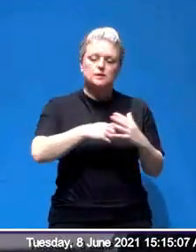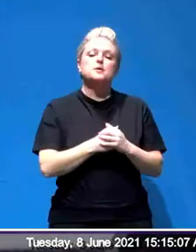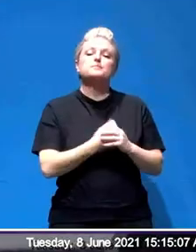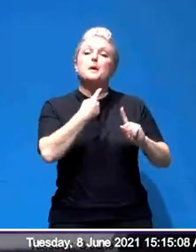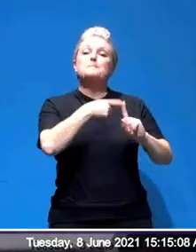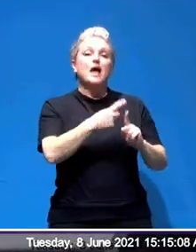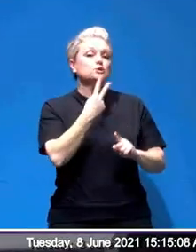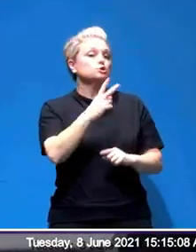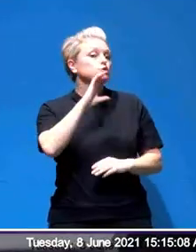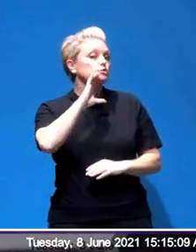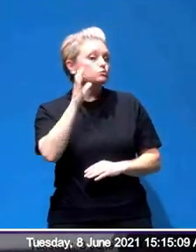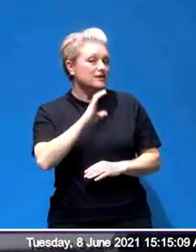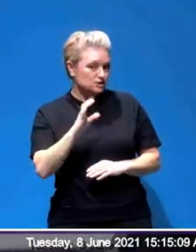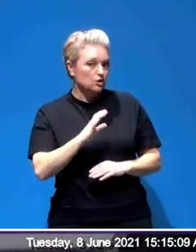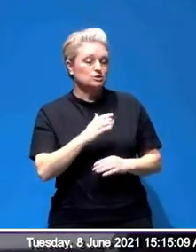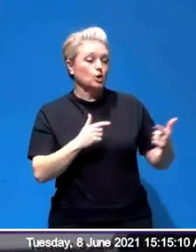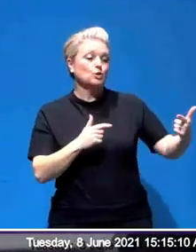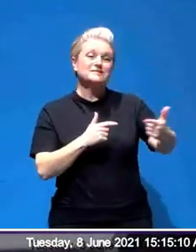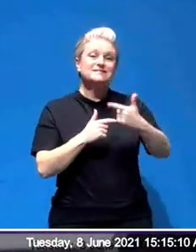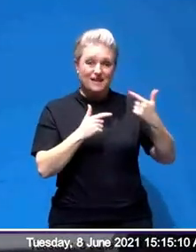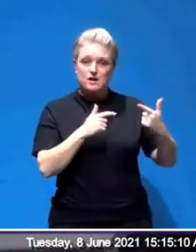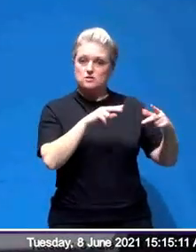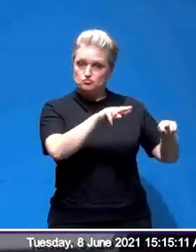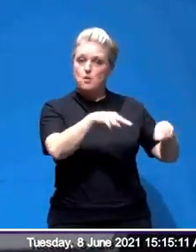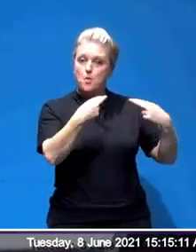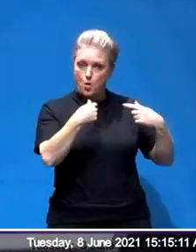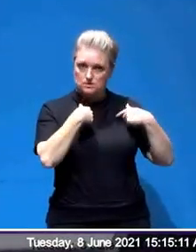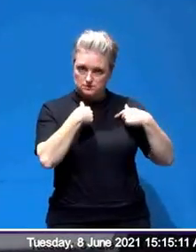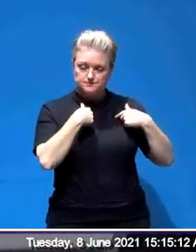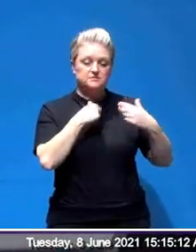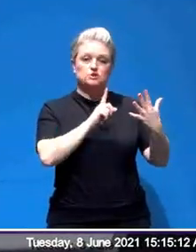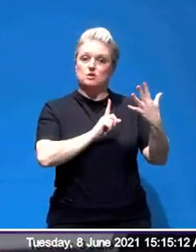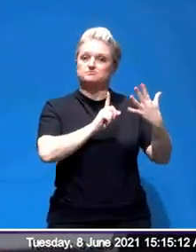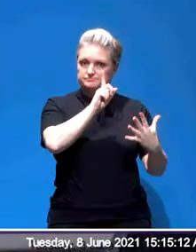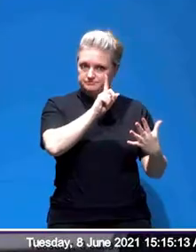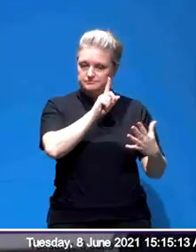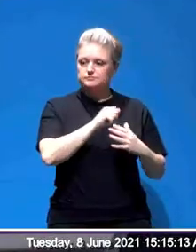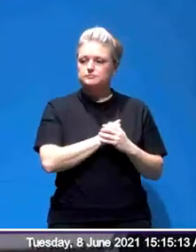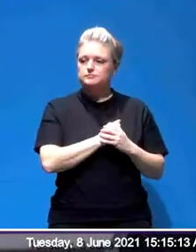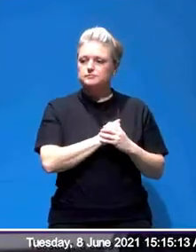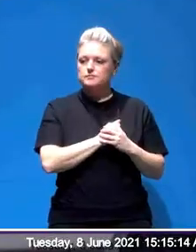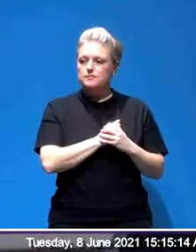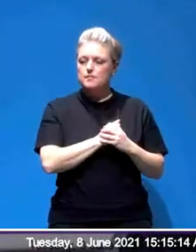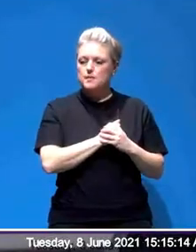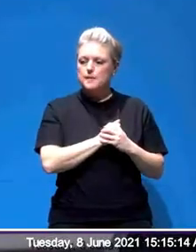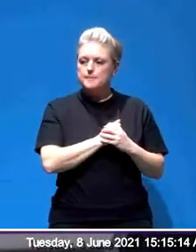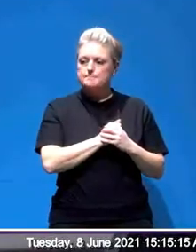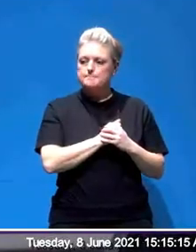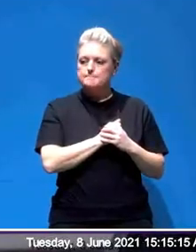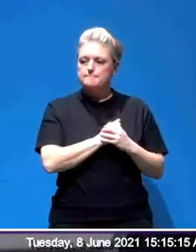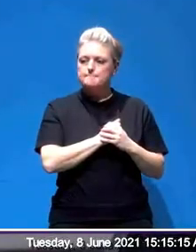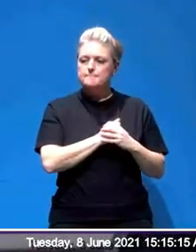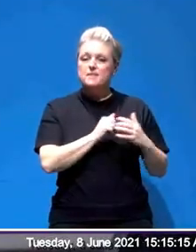Shortly after I became director, we had the Oakden Report, that I'm sure